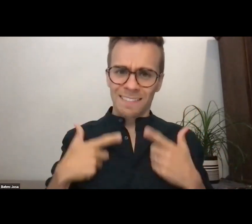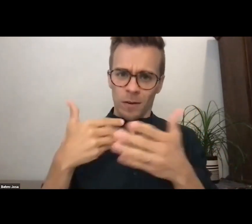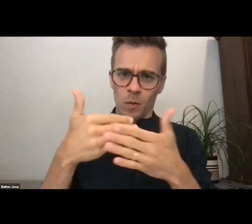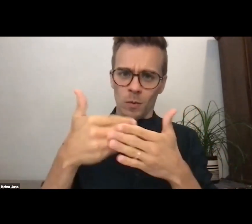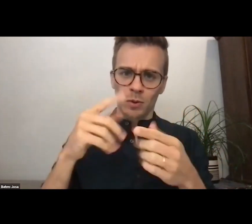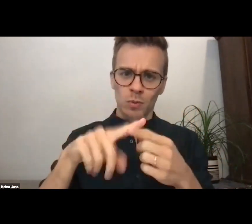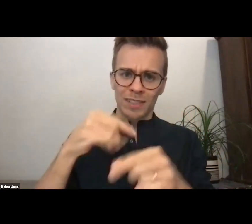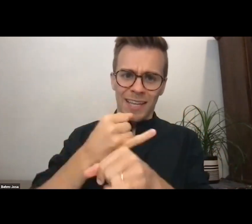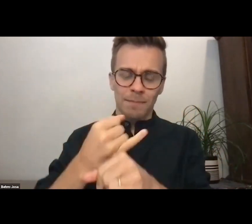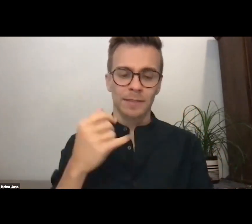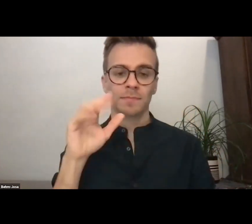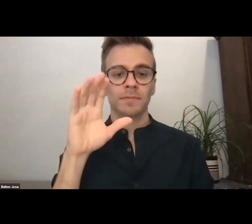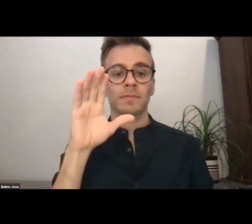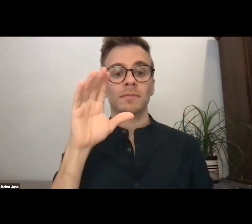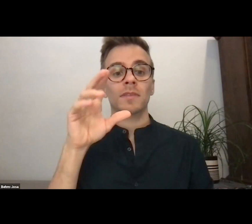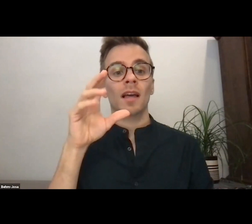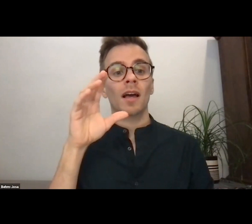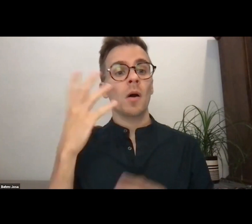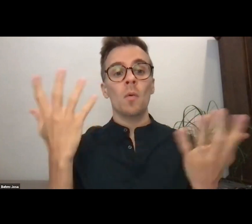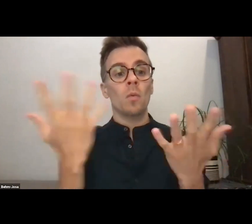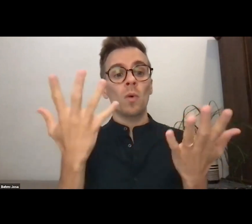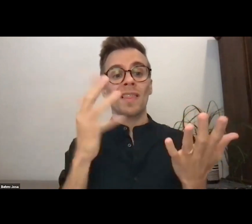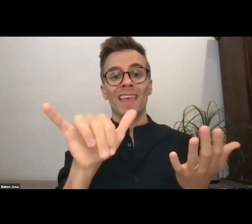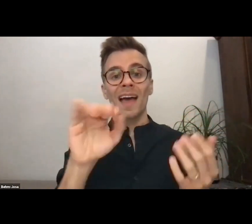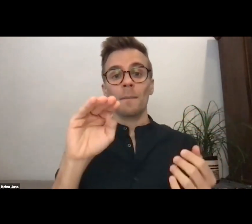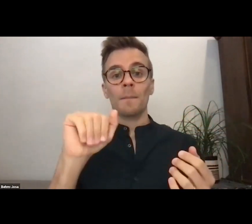So, a lot of people do live close to campus.